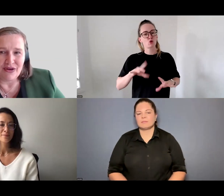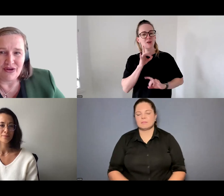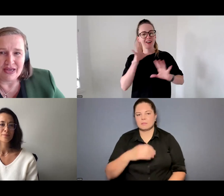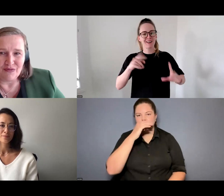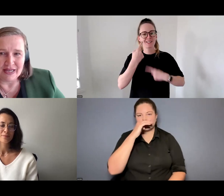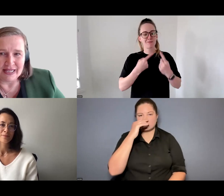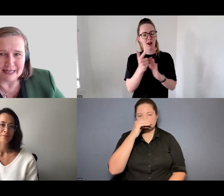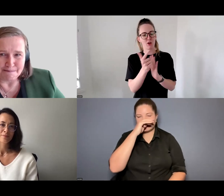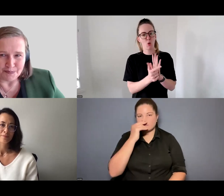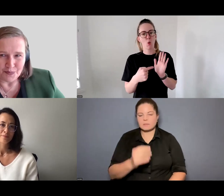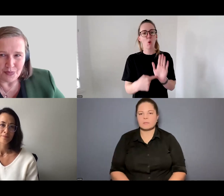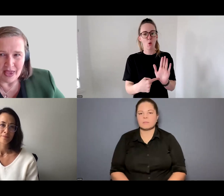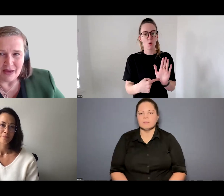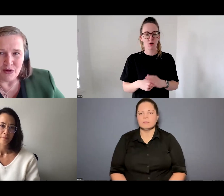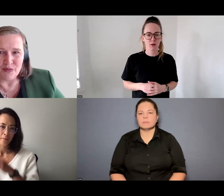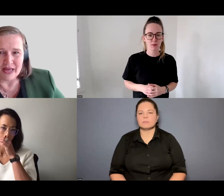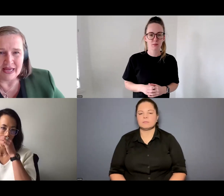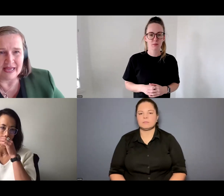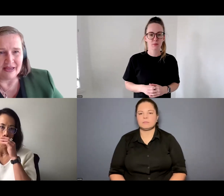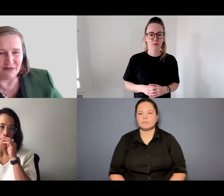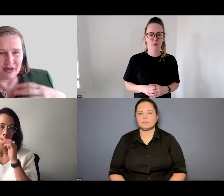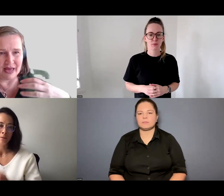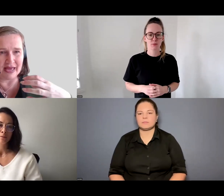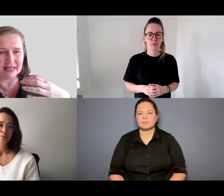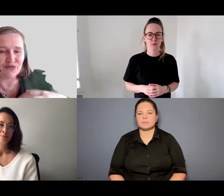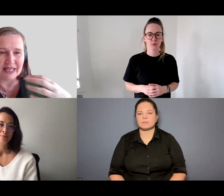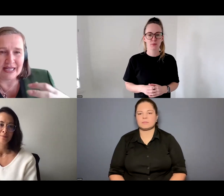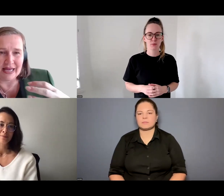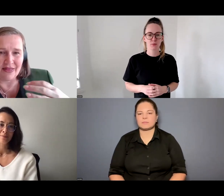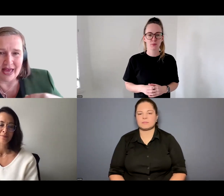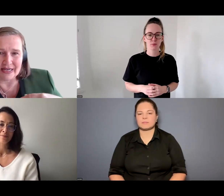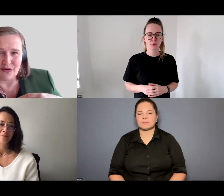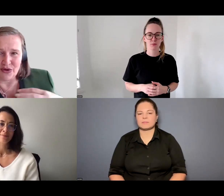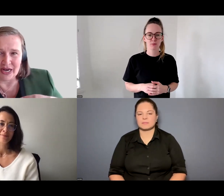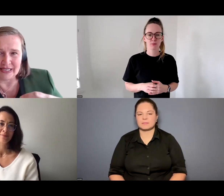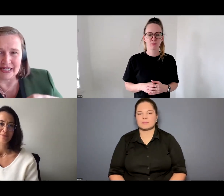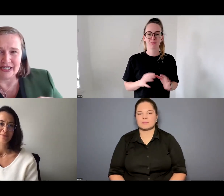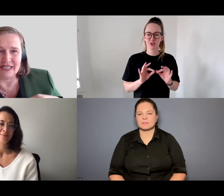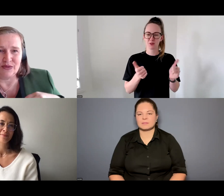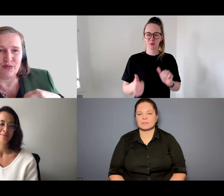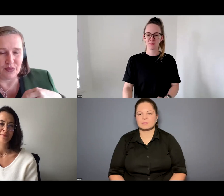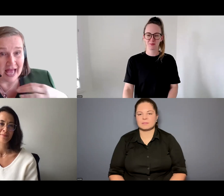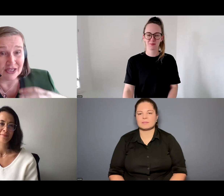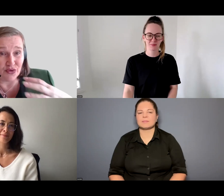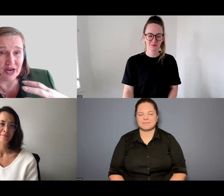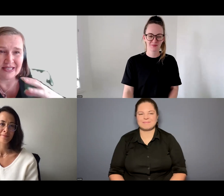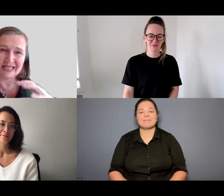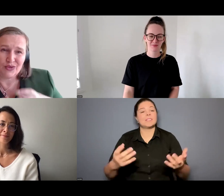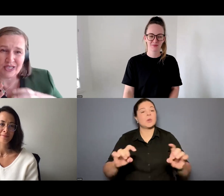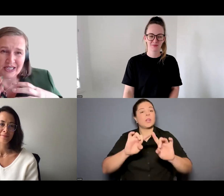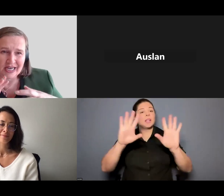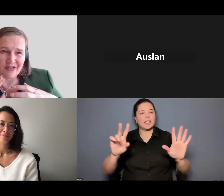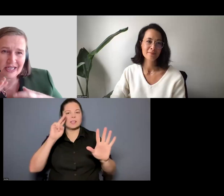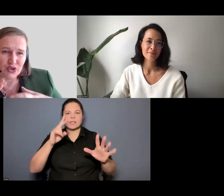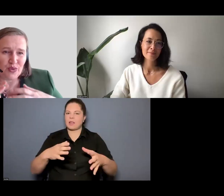So, it's really clear that organisations, larger organisations, which is generally